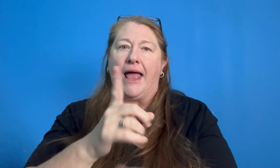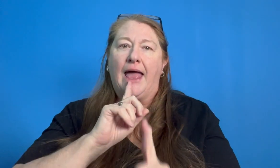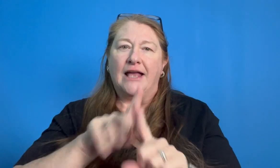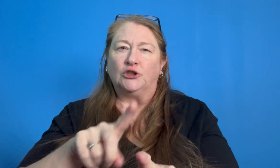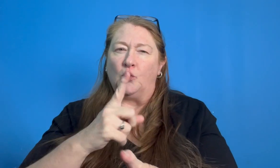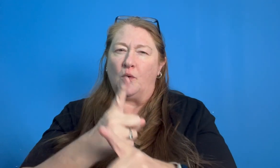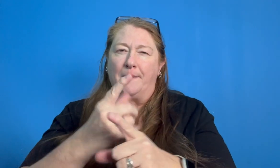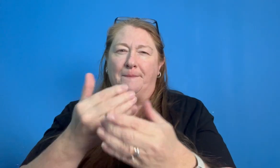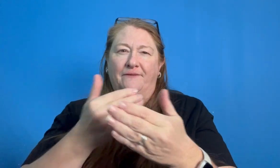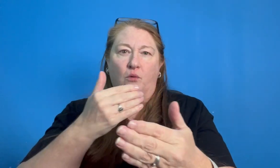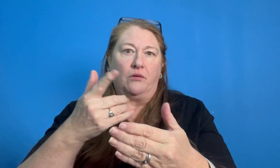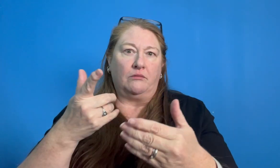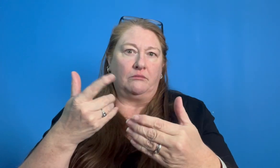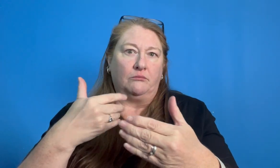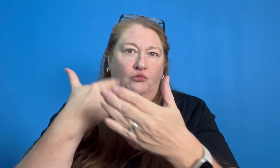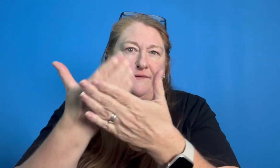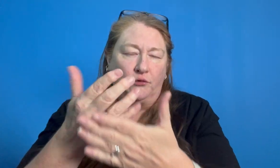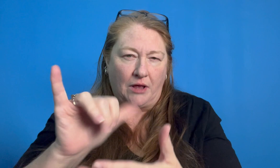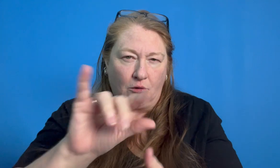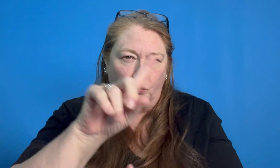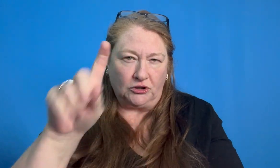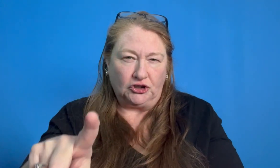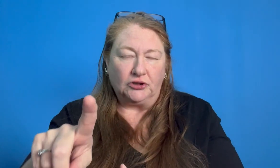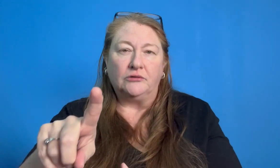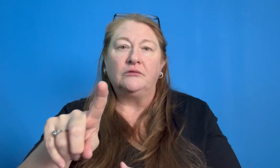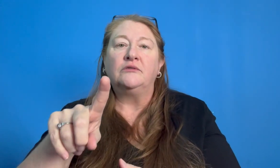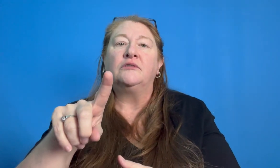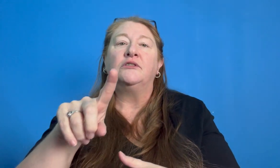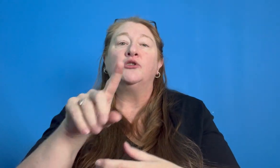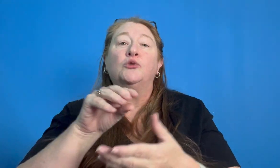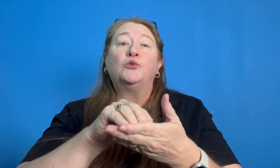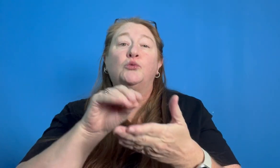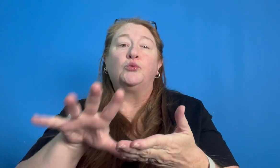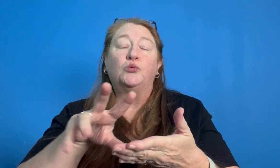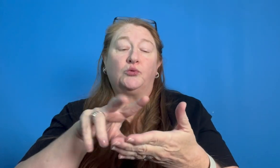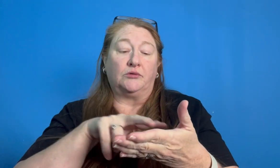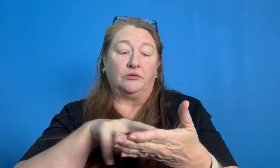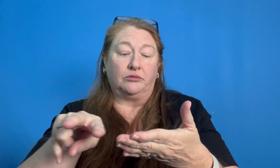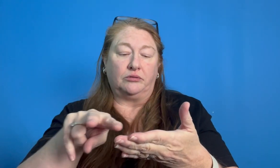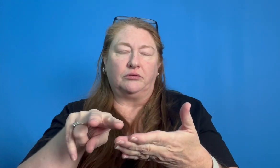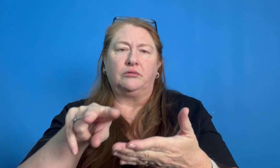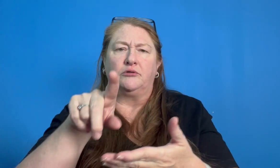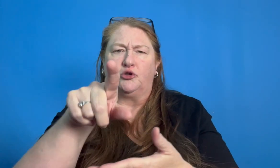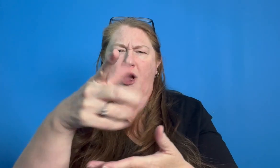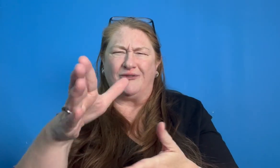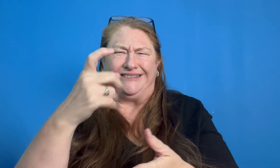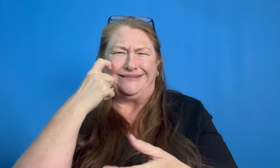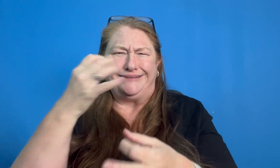or provide information that closely relates the answer to the question.